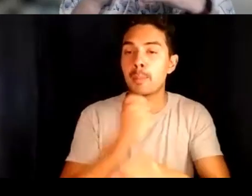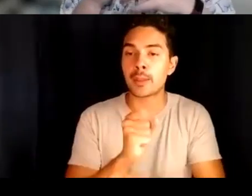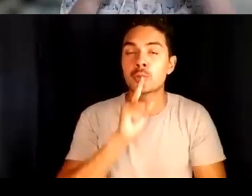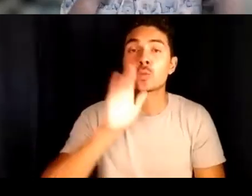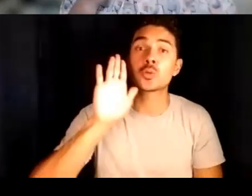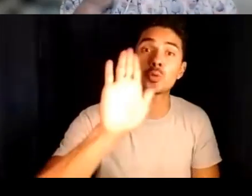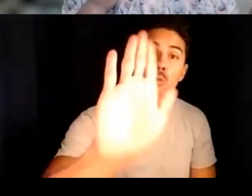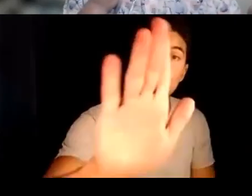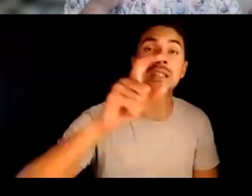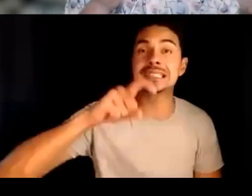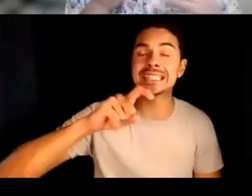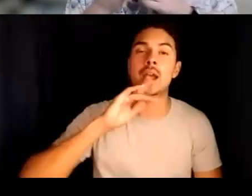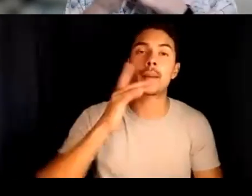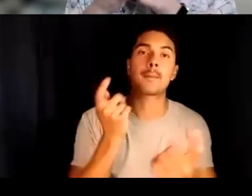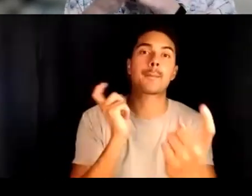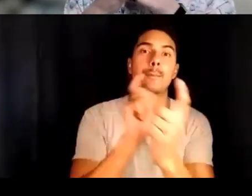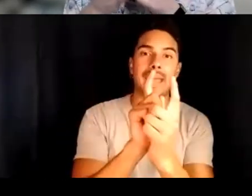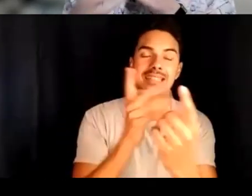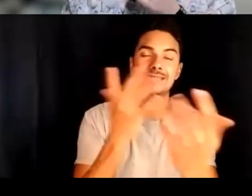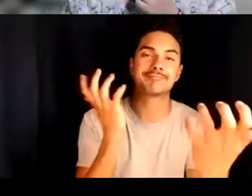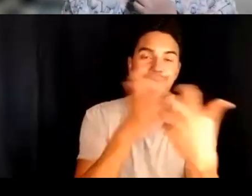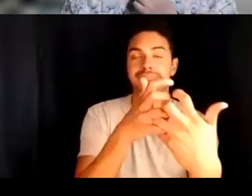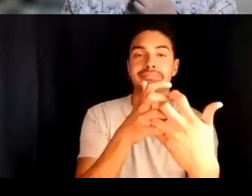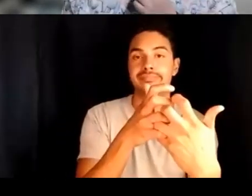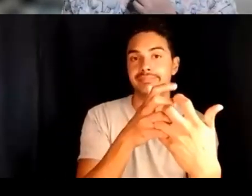and how you do that is really gonna vary on the situation.